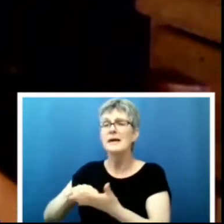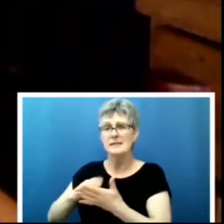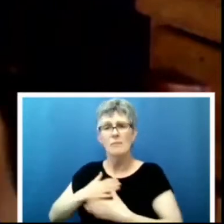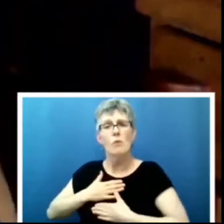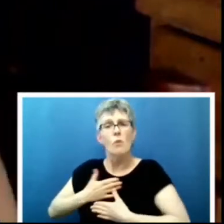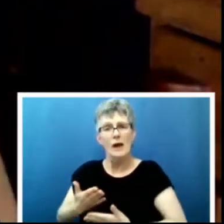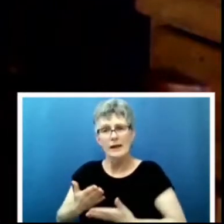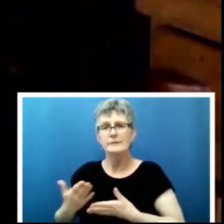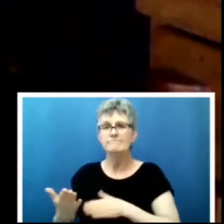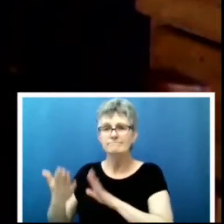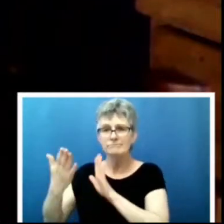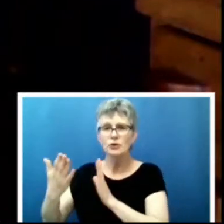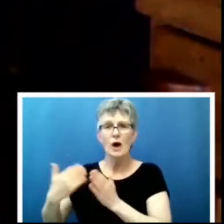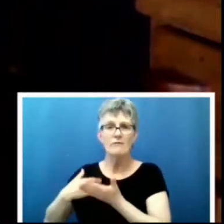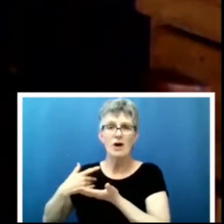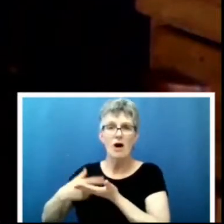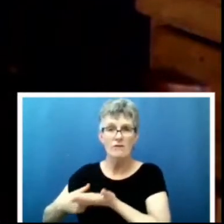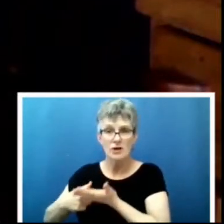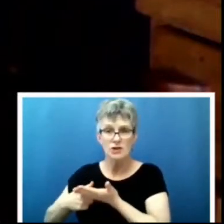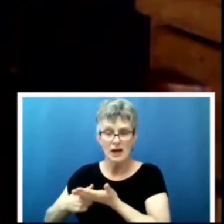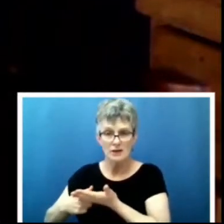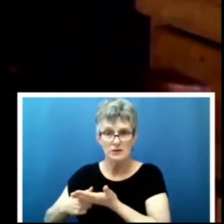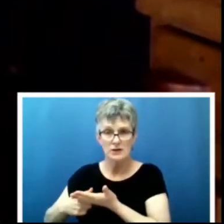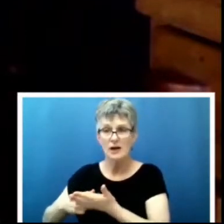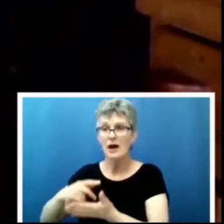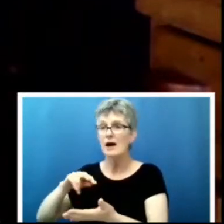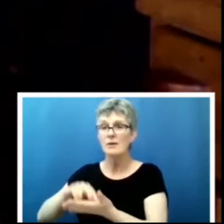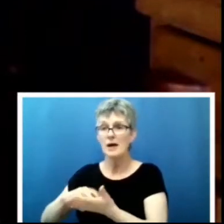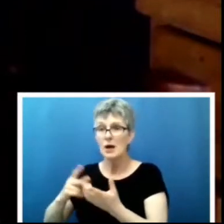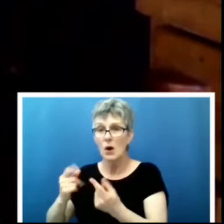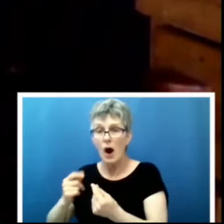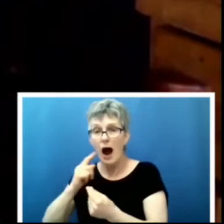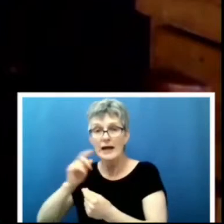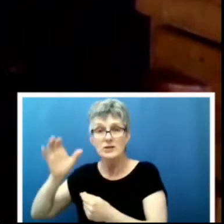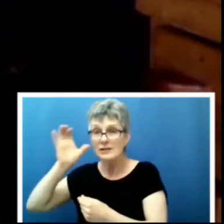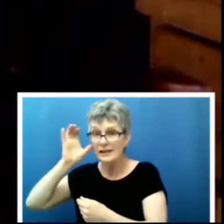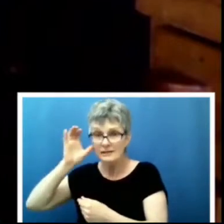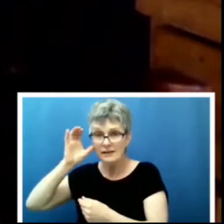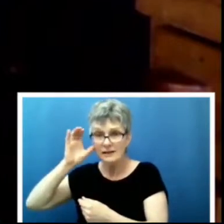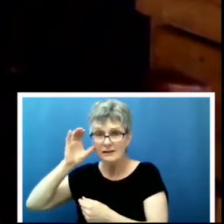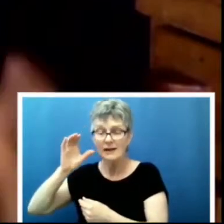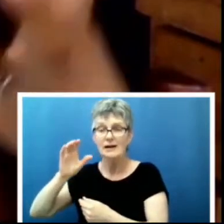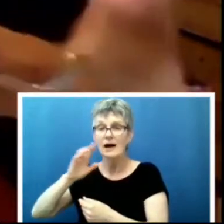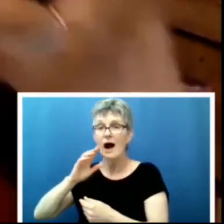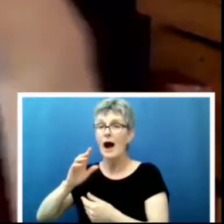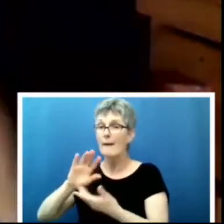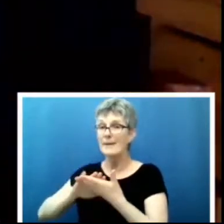I just listened and it was a perfect opportunity for peace. I just allowed, not like took it in,